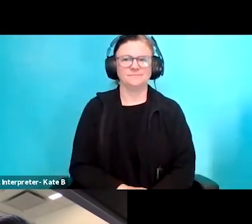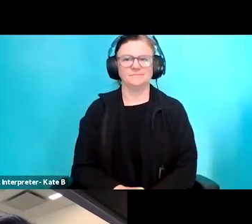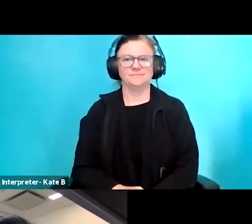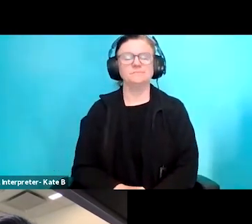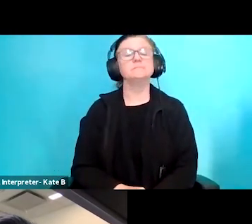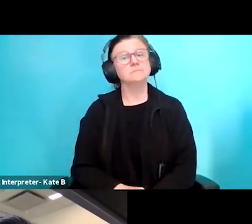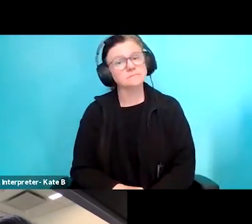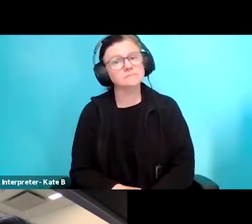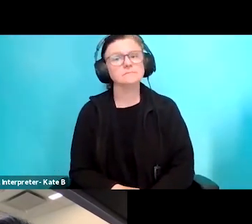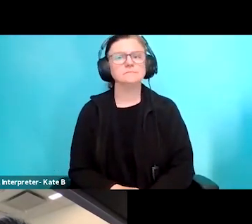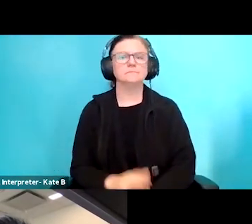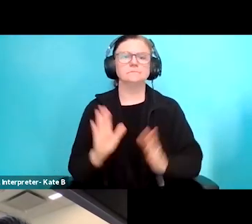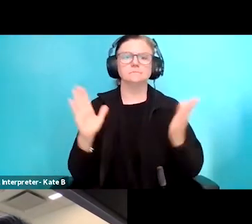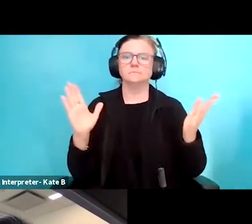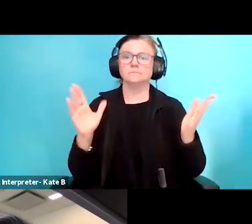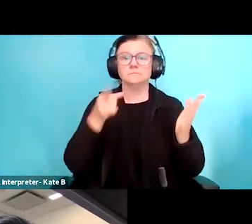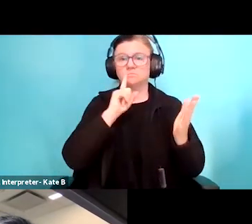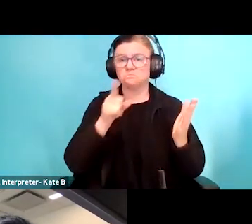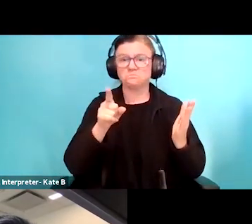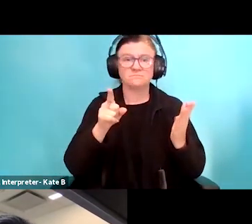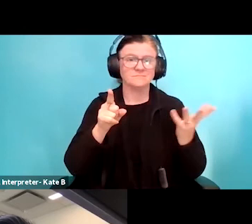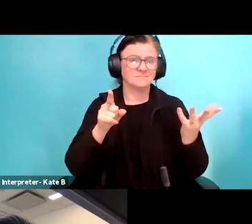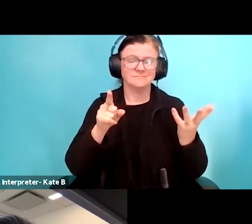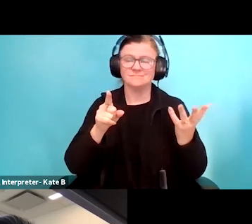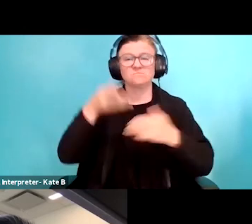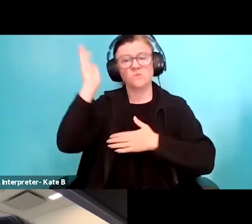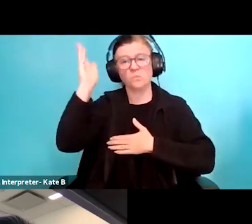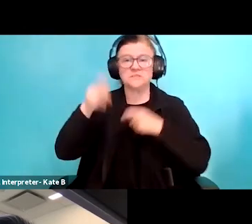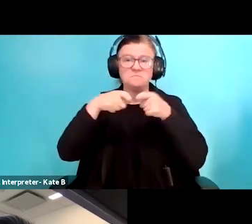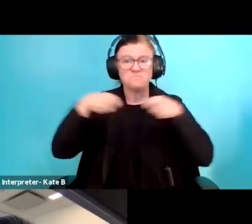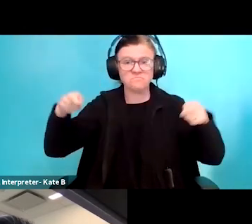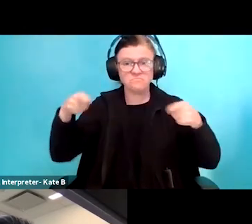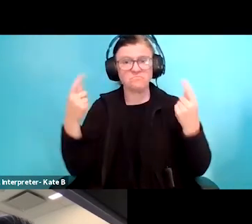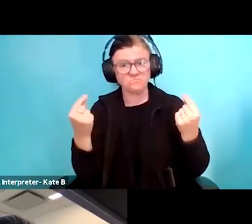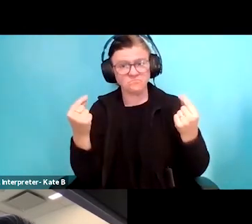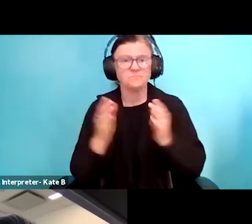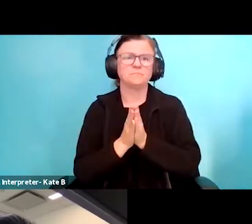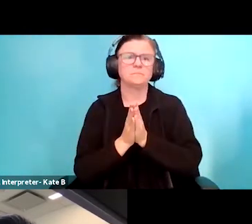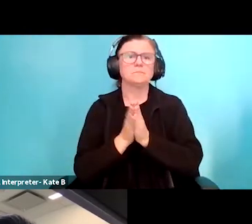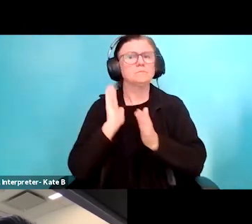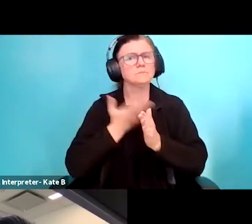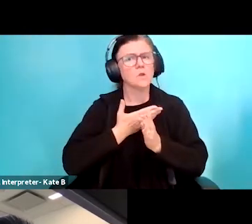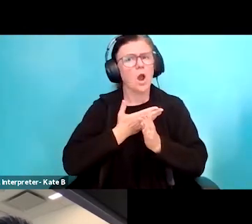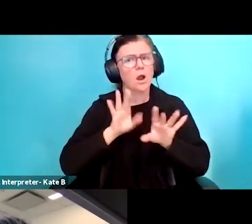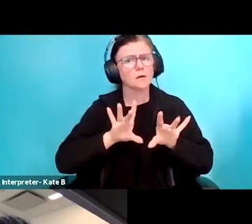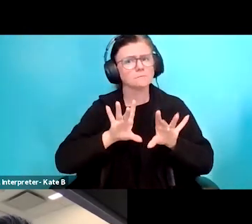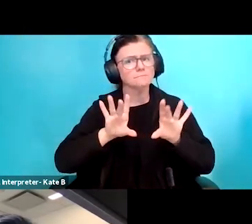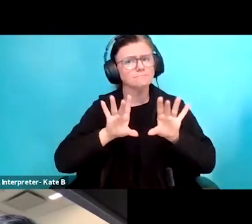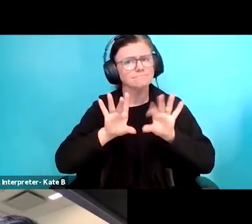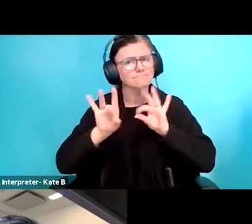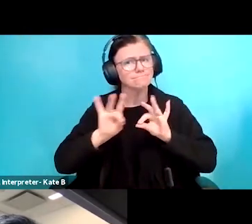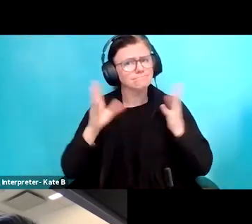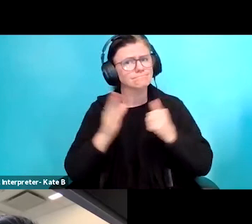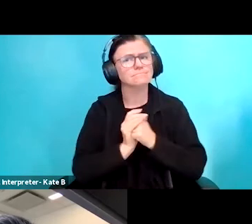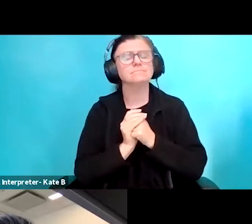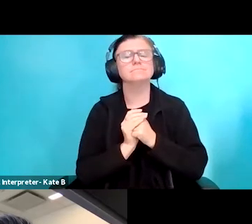So to close off our presentation in terms of findings, we saw that social isolation got worse